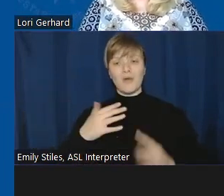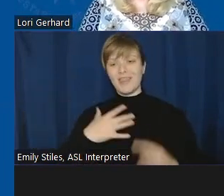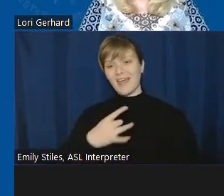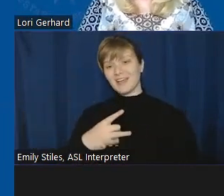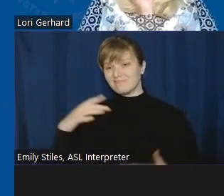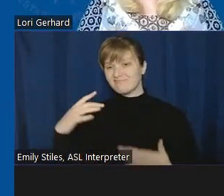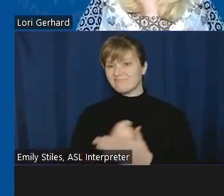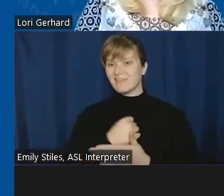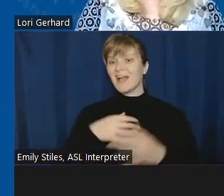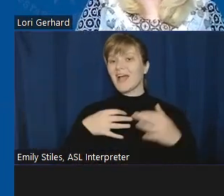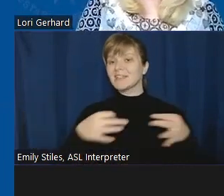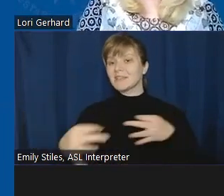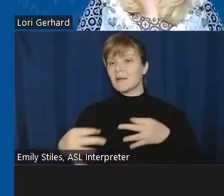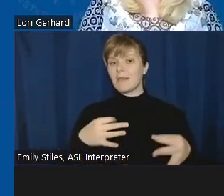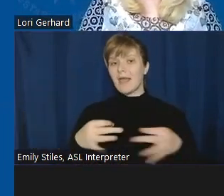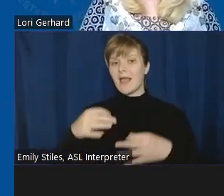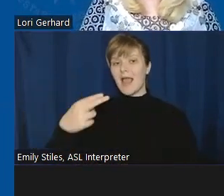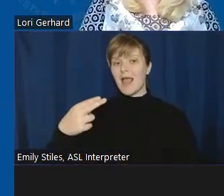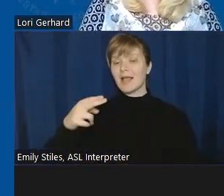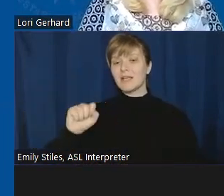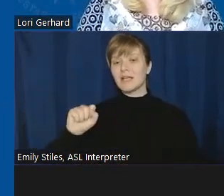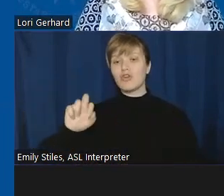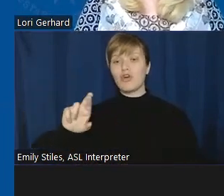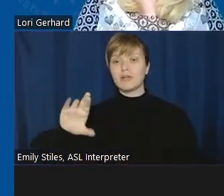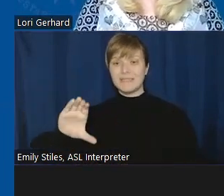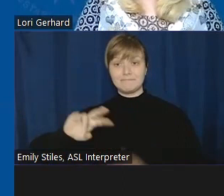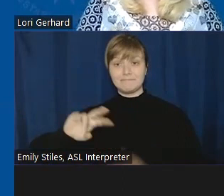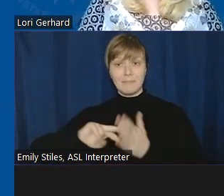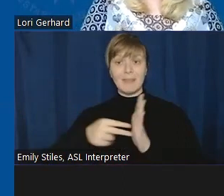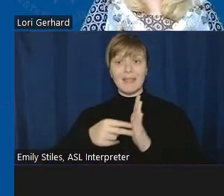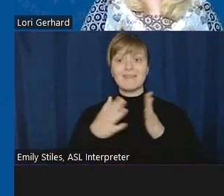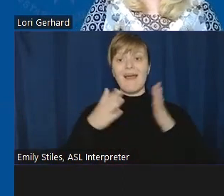or Housing and Services Resource Center, which stems from a partnership between